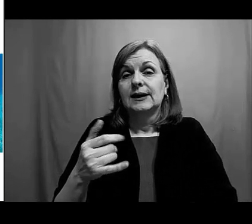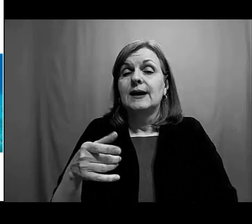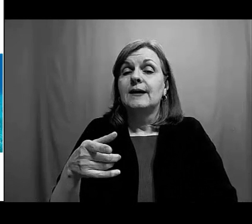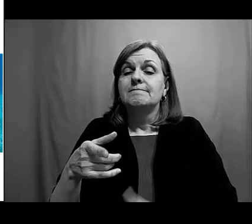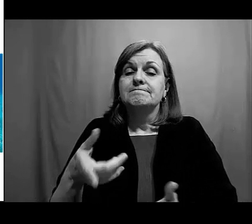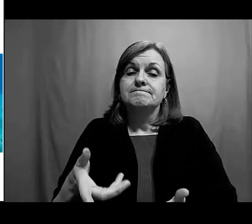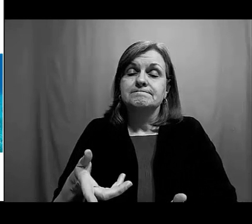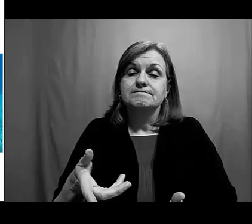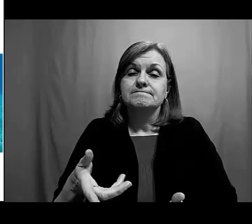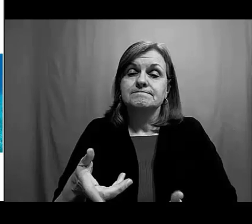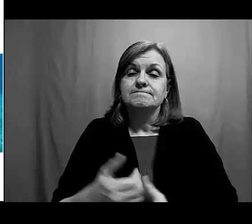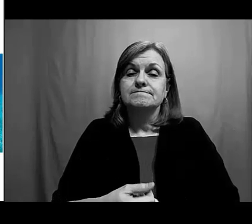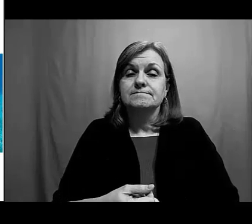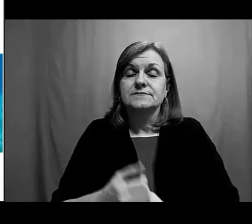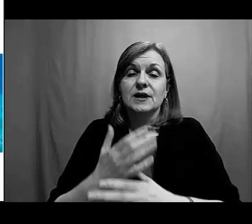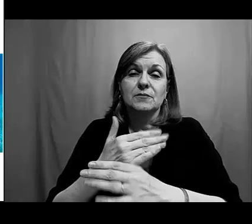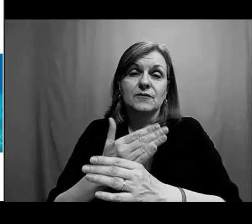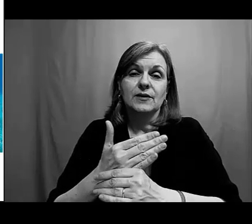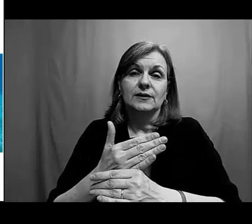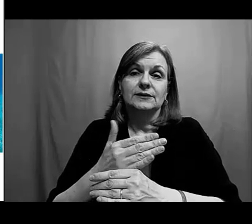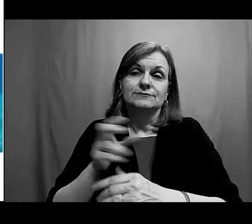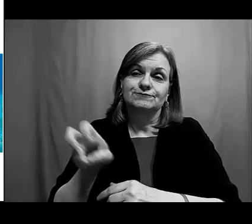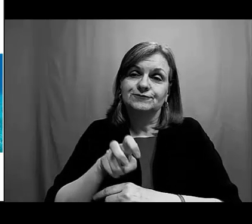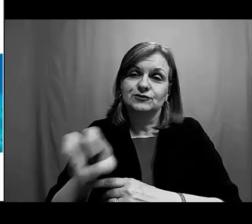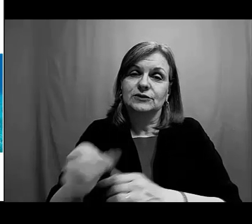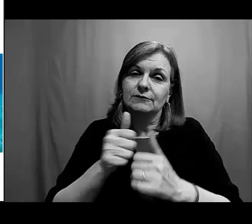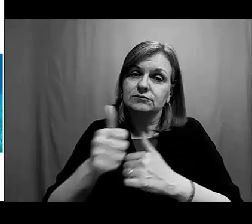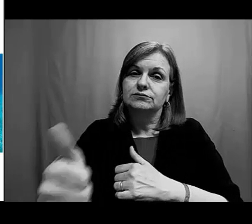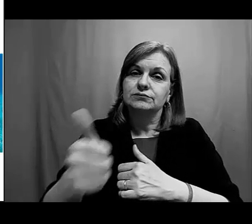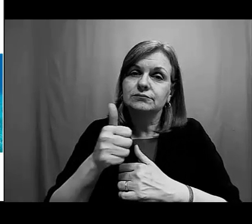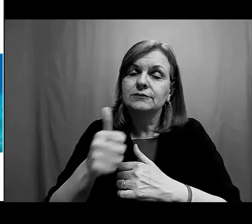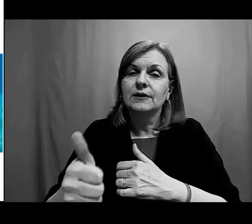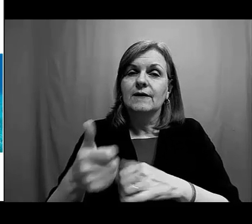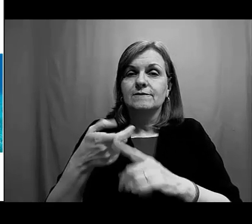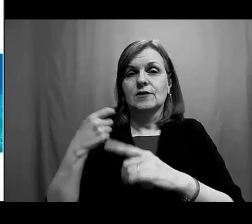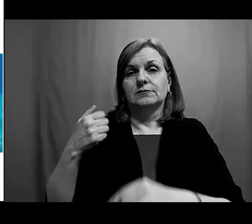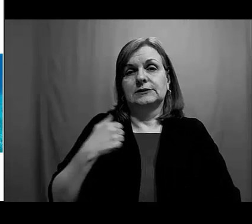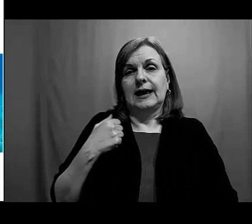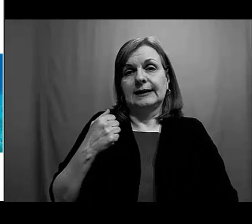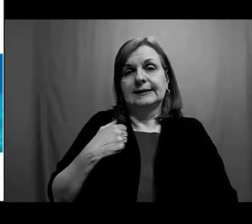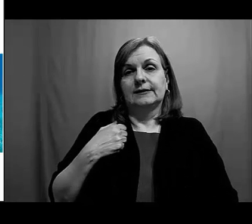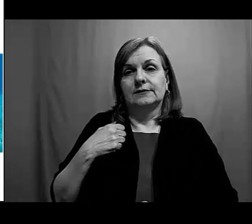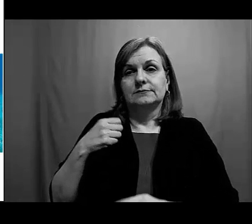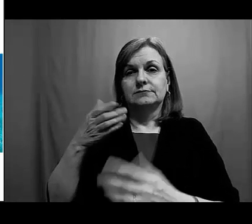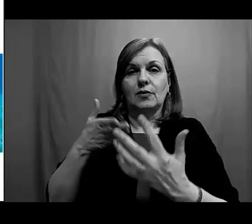because they have huge migration distances from Canada